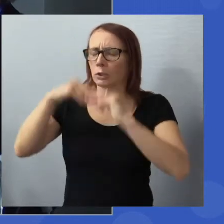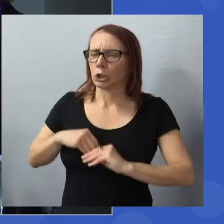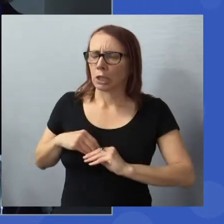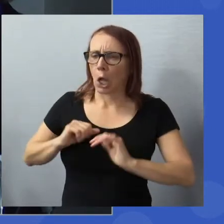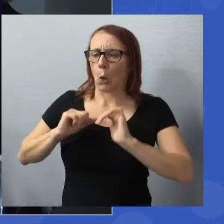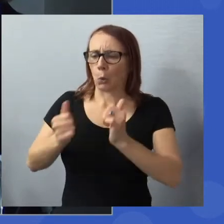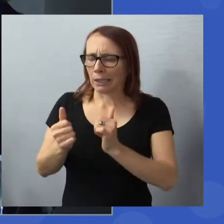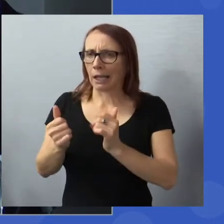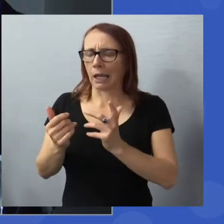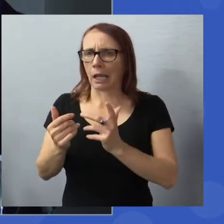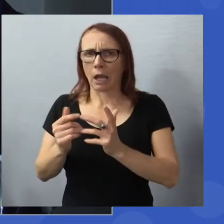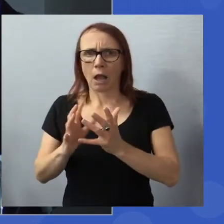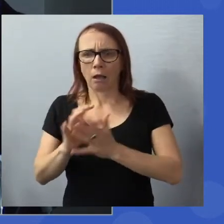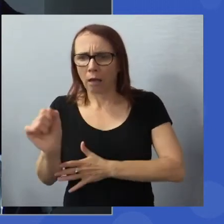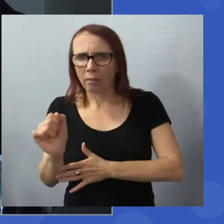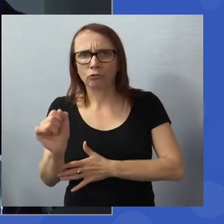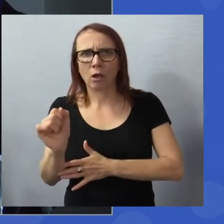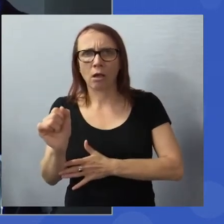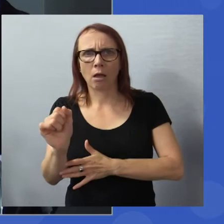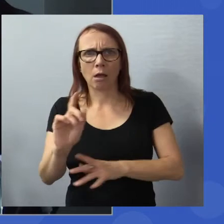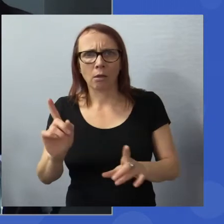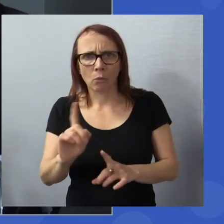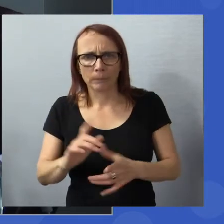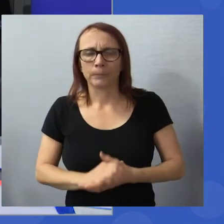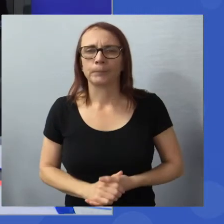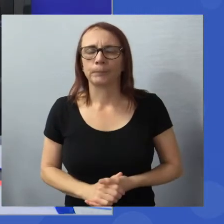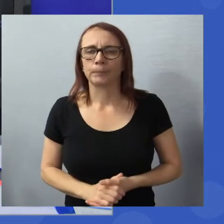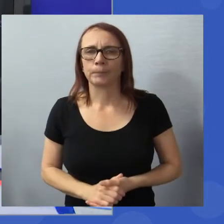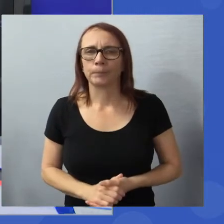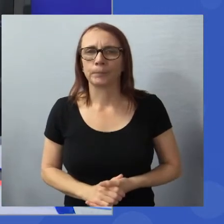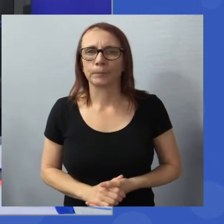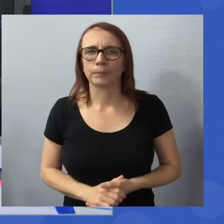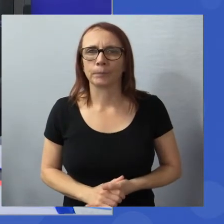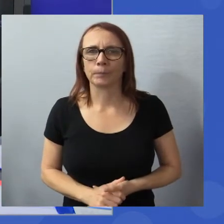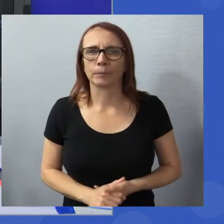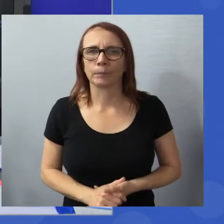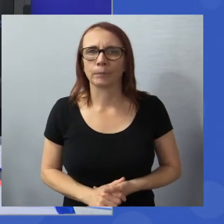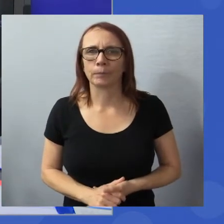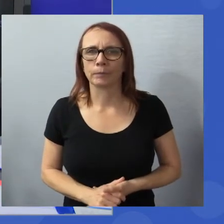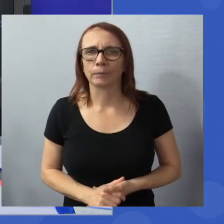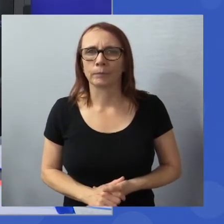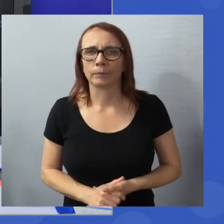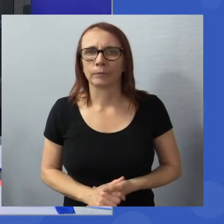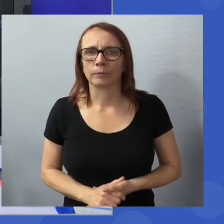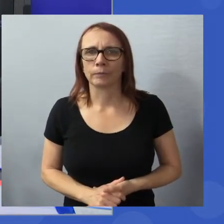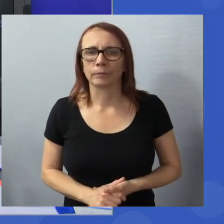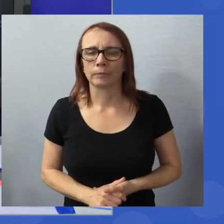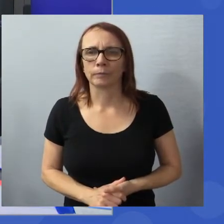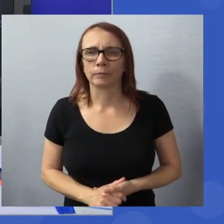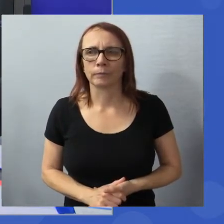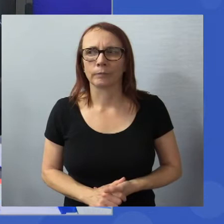political culture that to which they contribute I'm just throwing on our